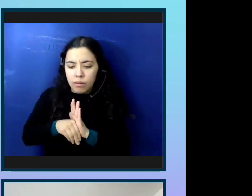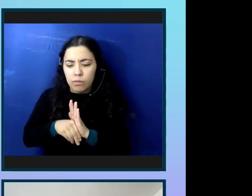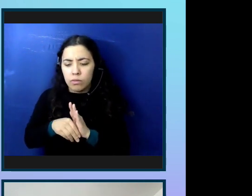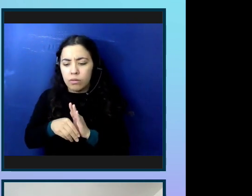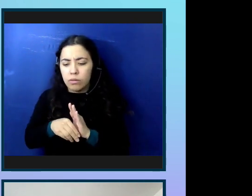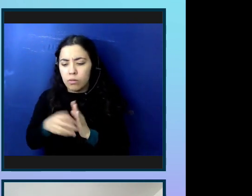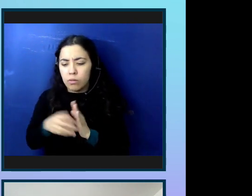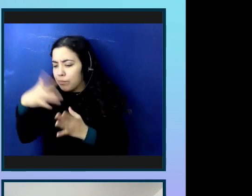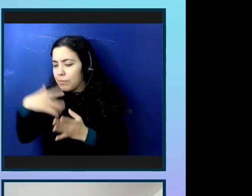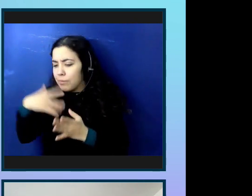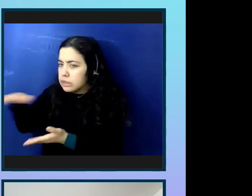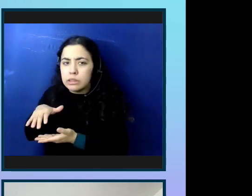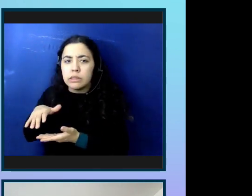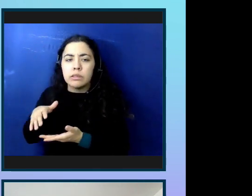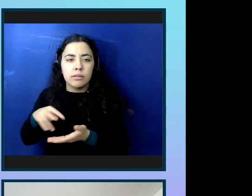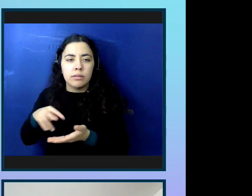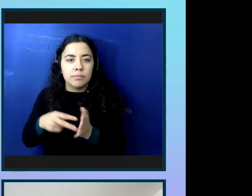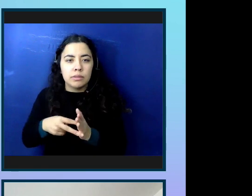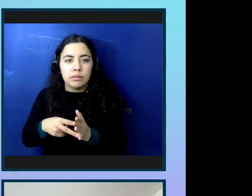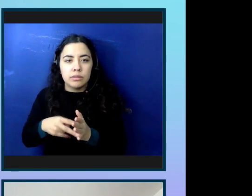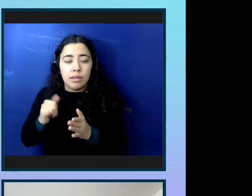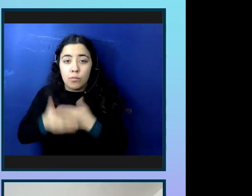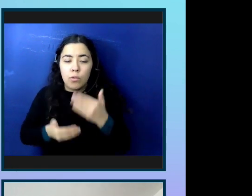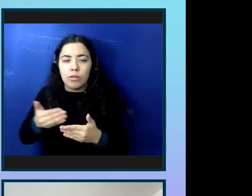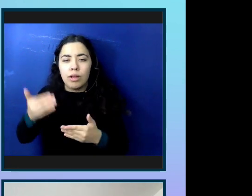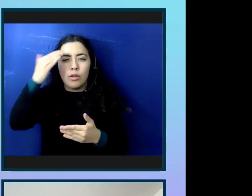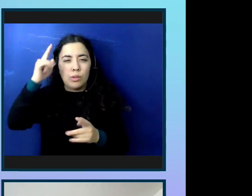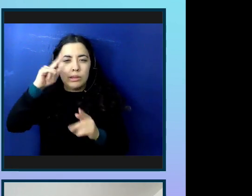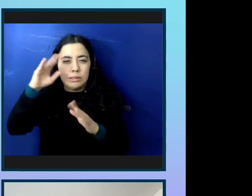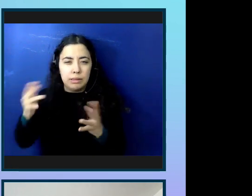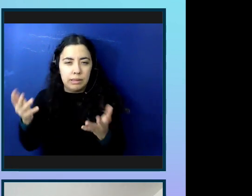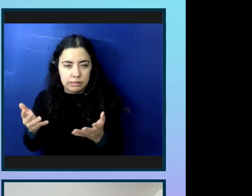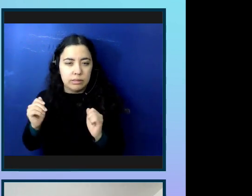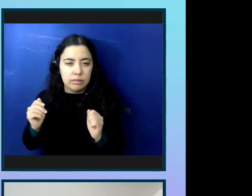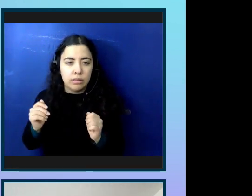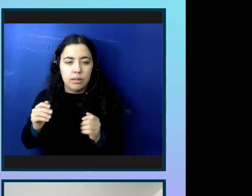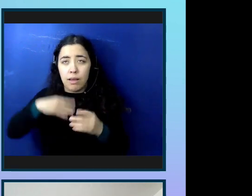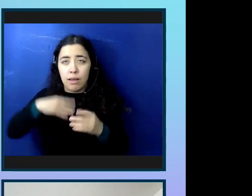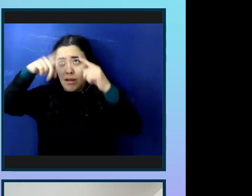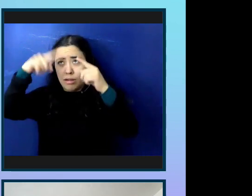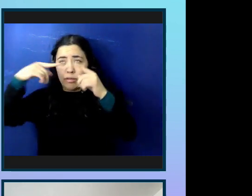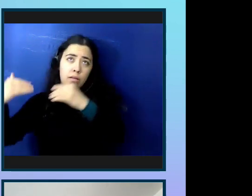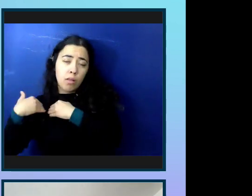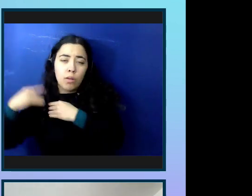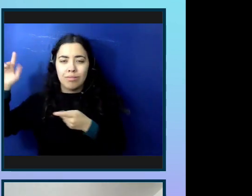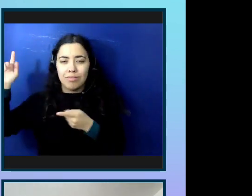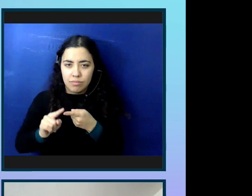but makes it much less of a surprising process and thus reduces cognitive load because the user isn't anticipating it come next,